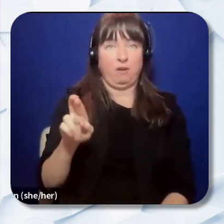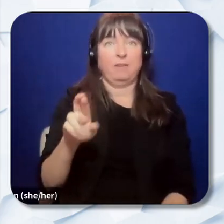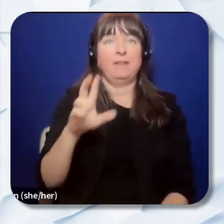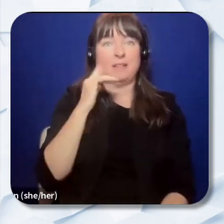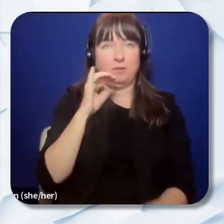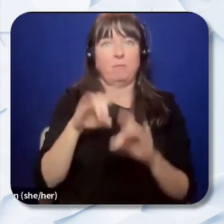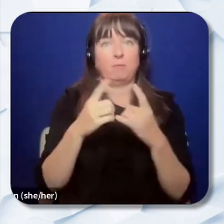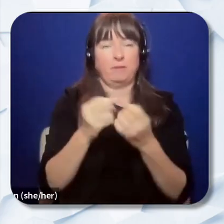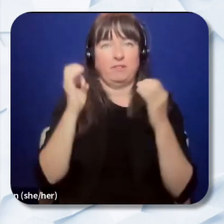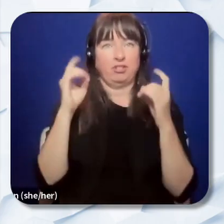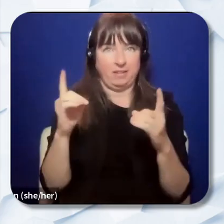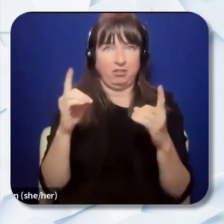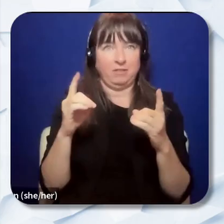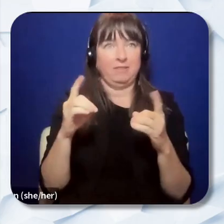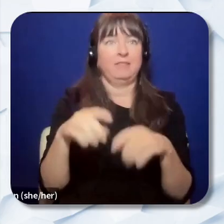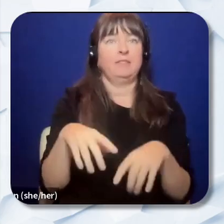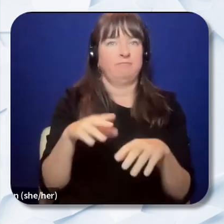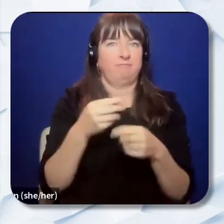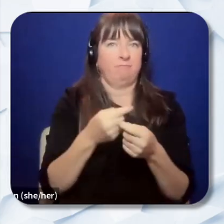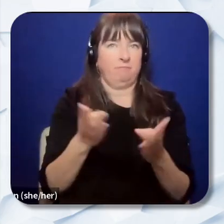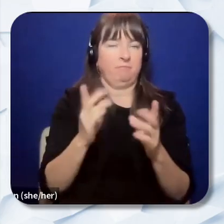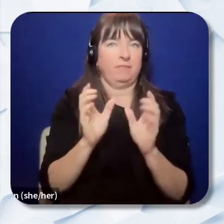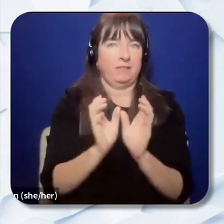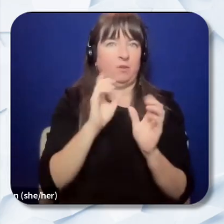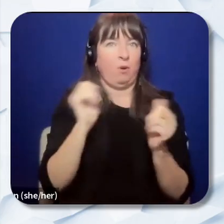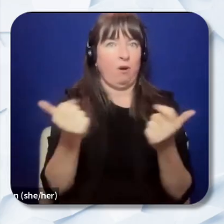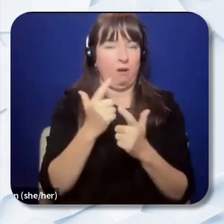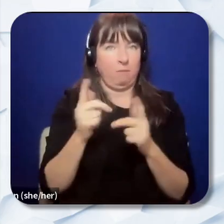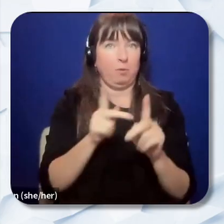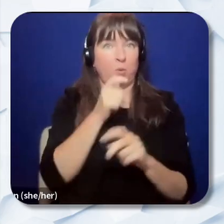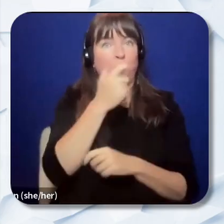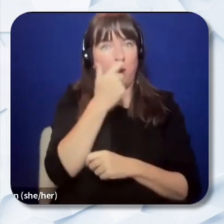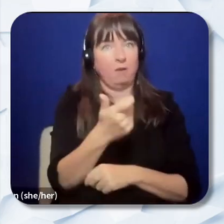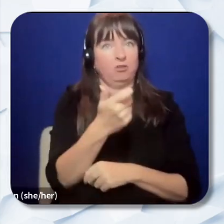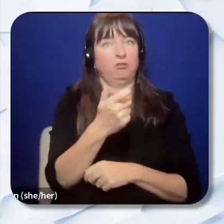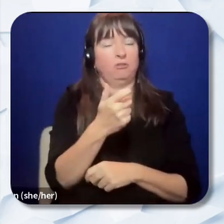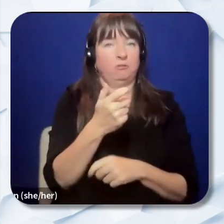offering professional development certificates to all attendees of this live webinar. Your